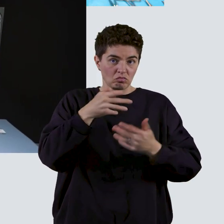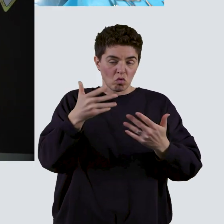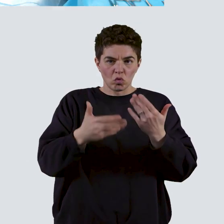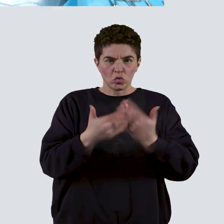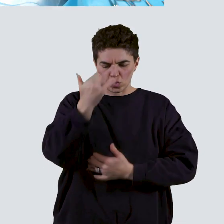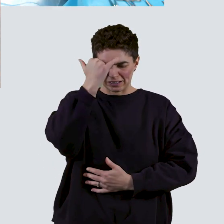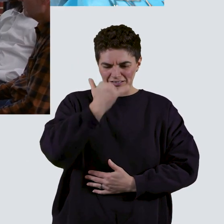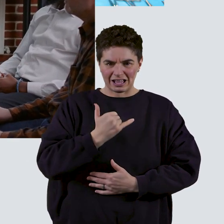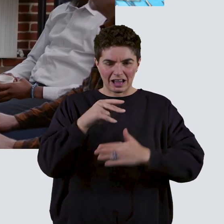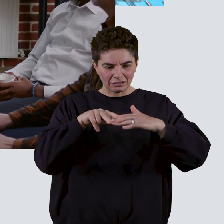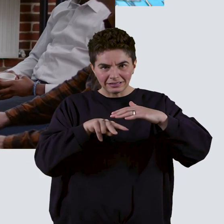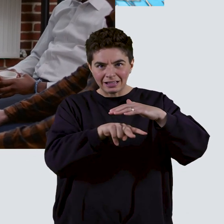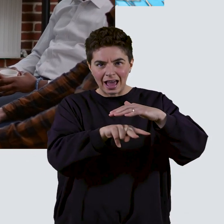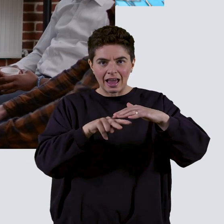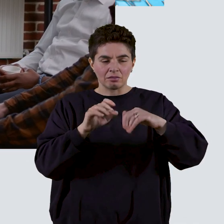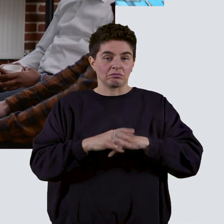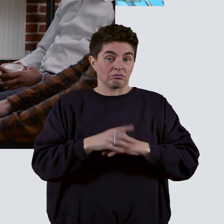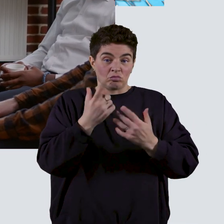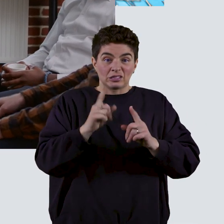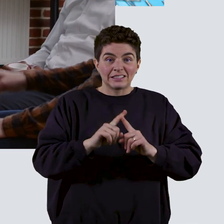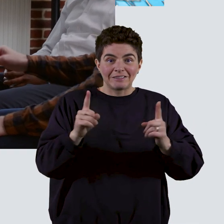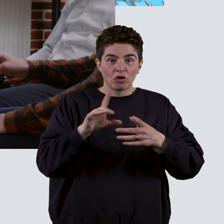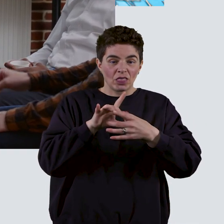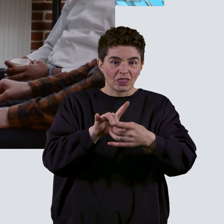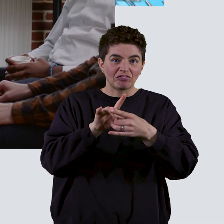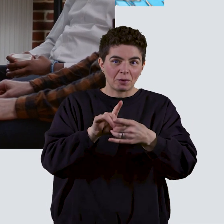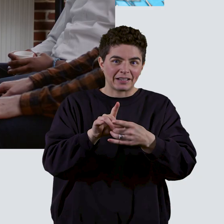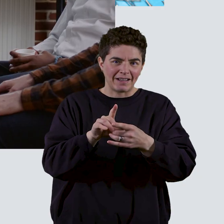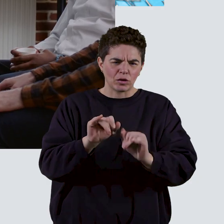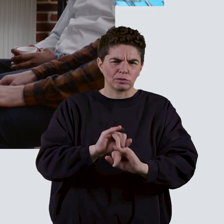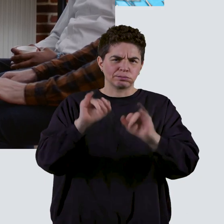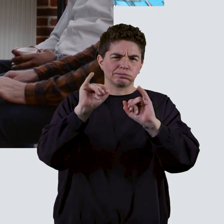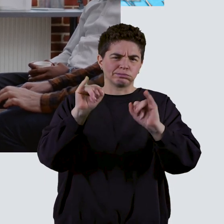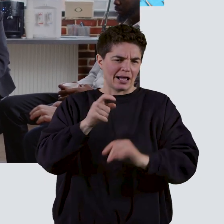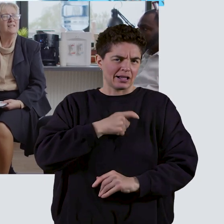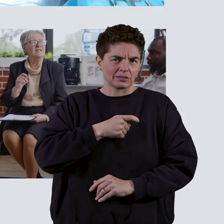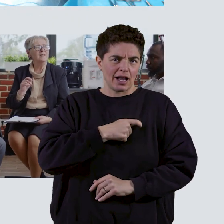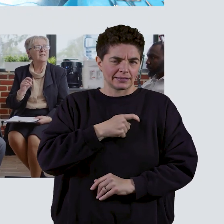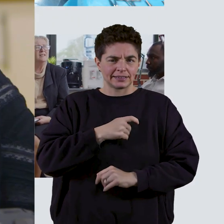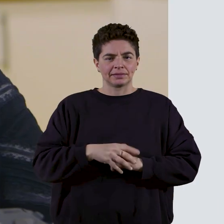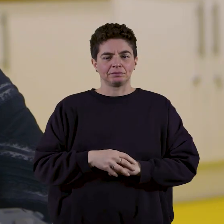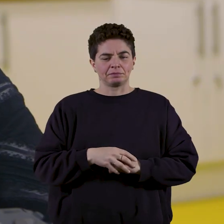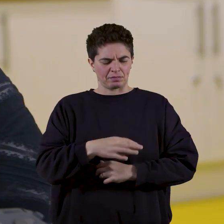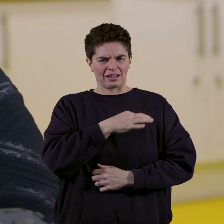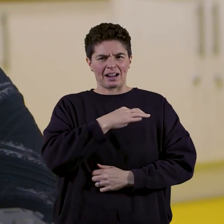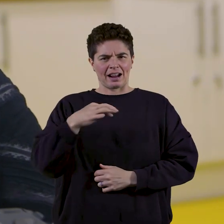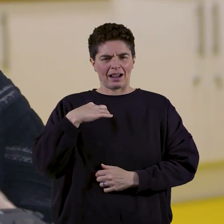It could be something like a different therapy for severe anxiety in a clinical trial.